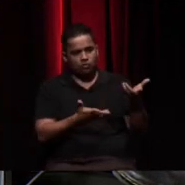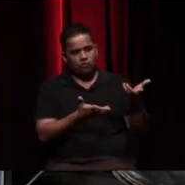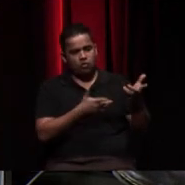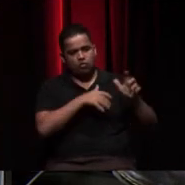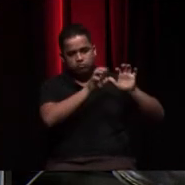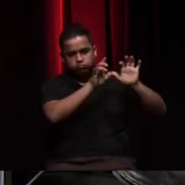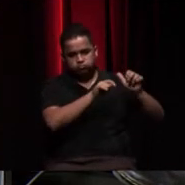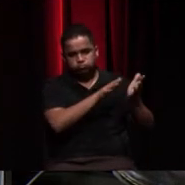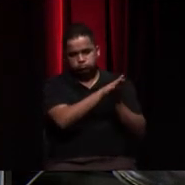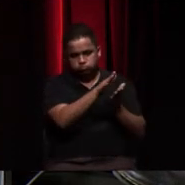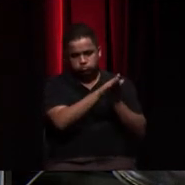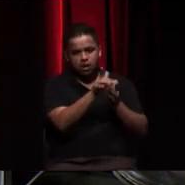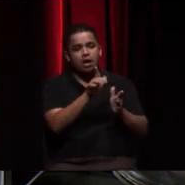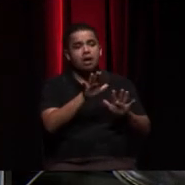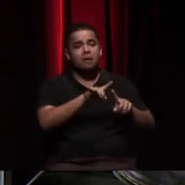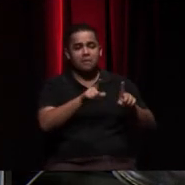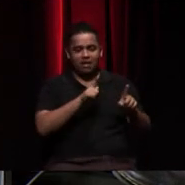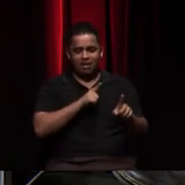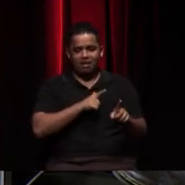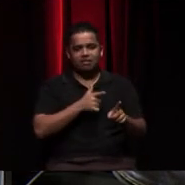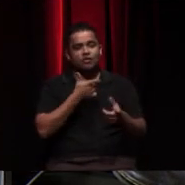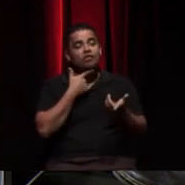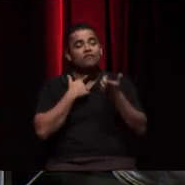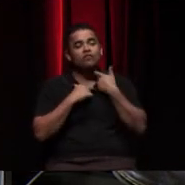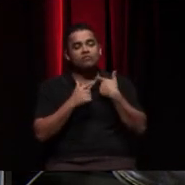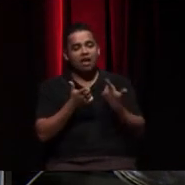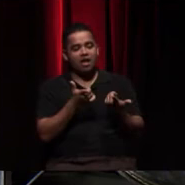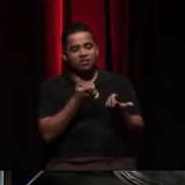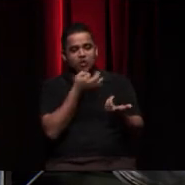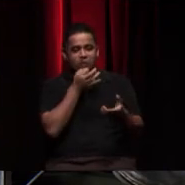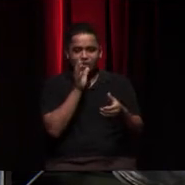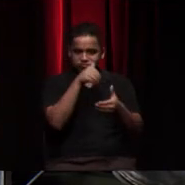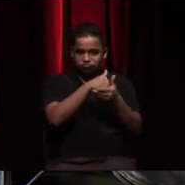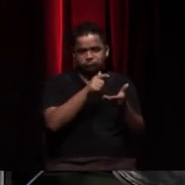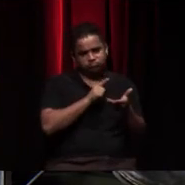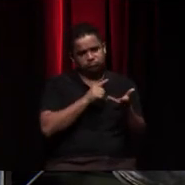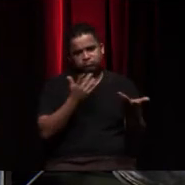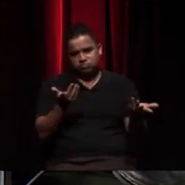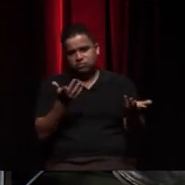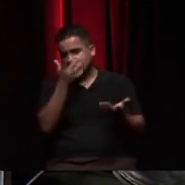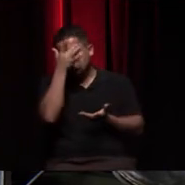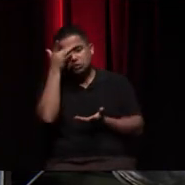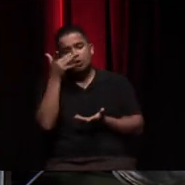but they would like to interfere with the content one is going to release. They will push it because